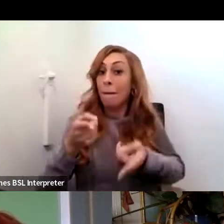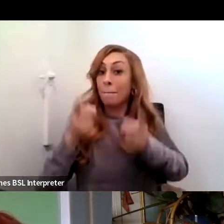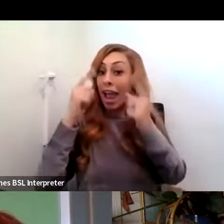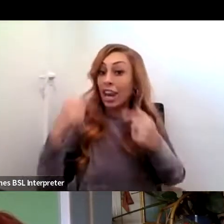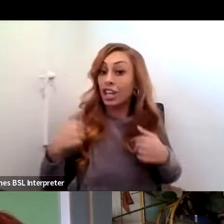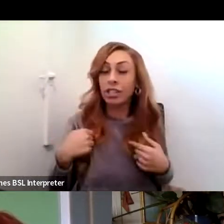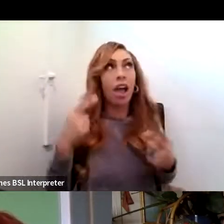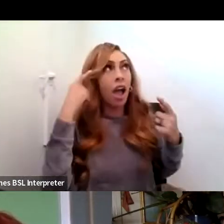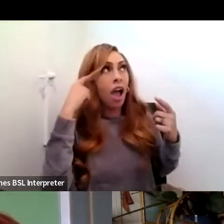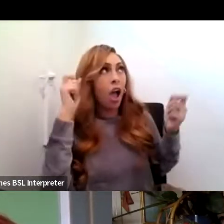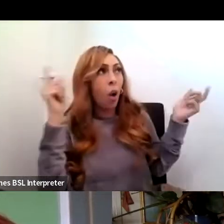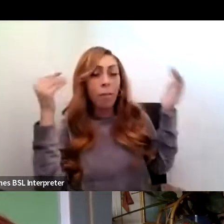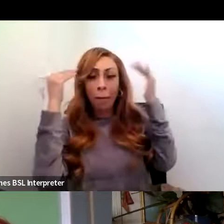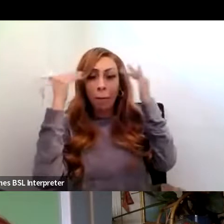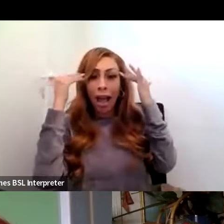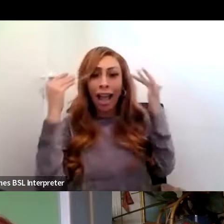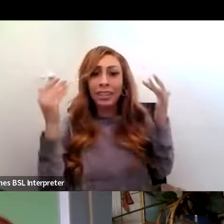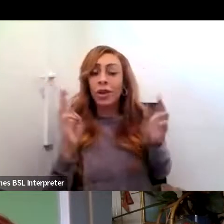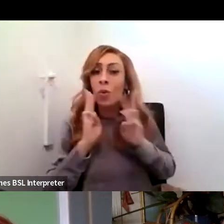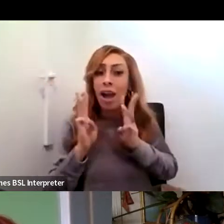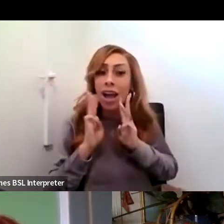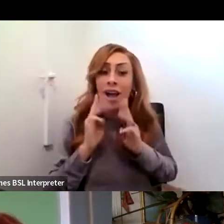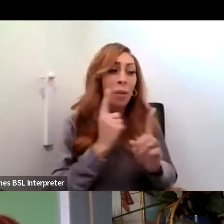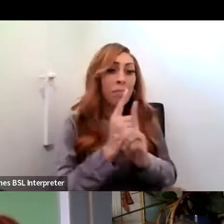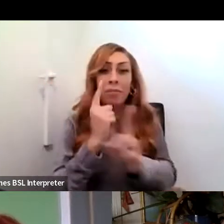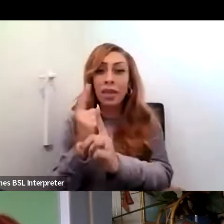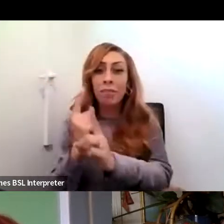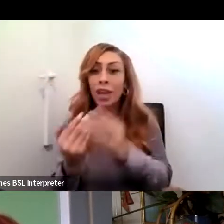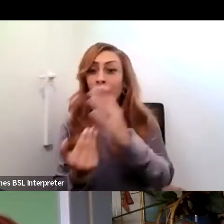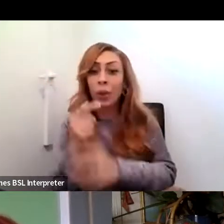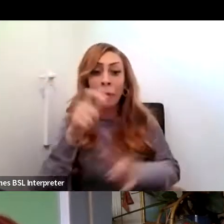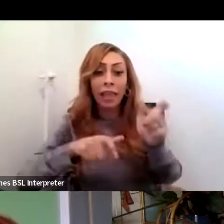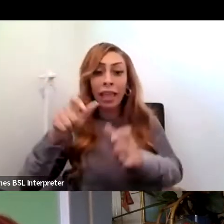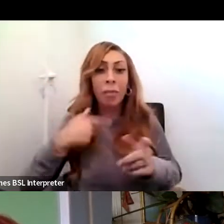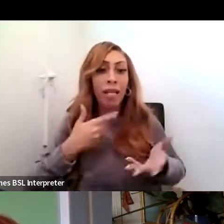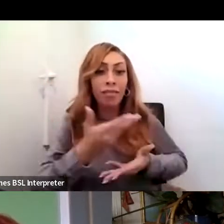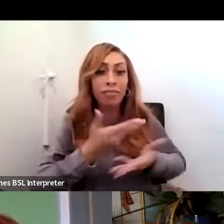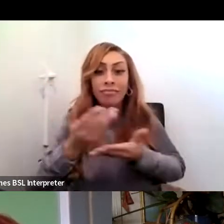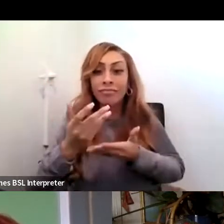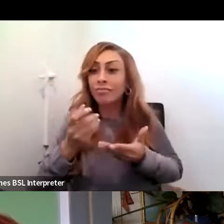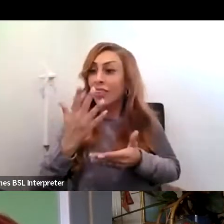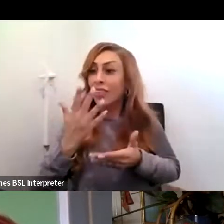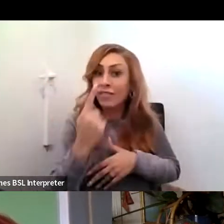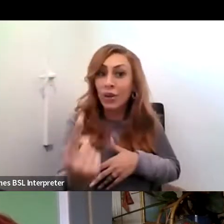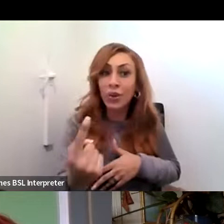it opened my mind, like wow, and I got to meet new people, speaking to strangers, little things that you don't realise